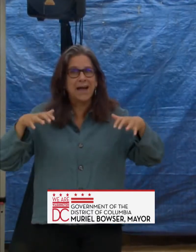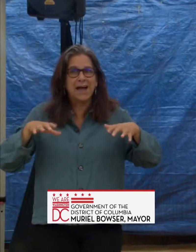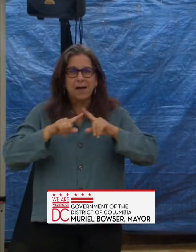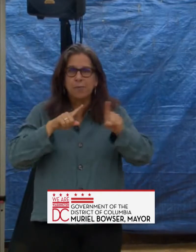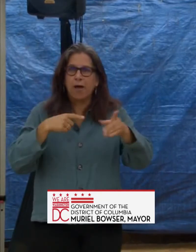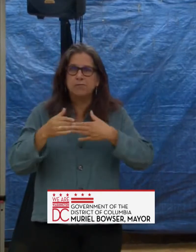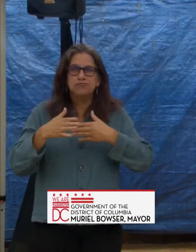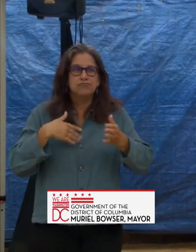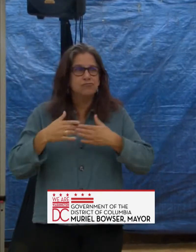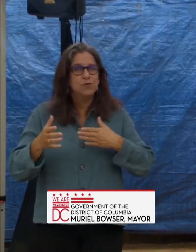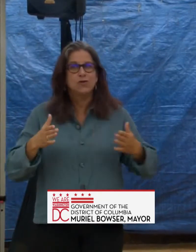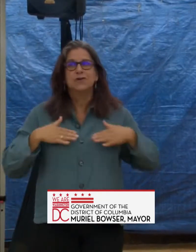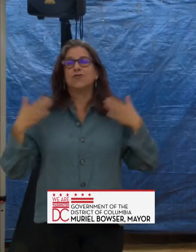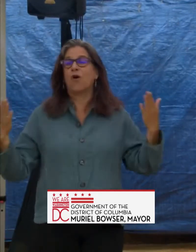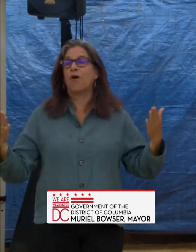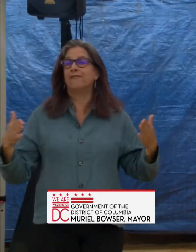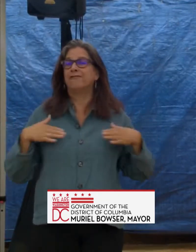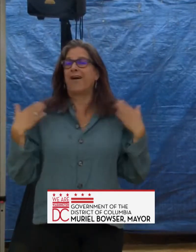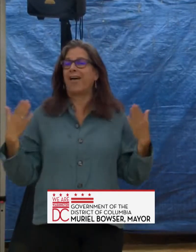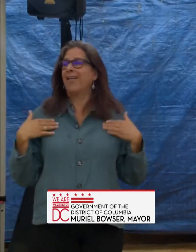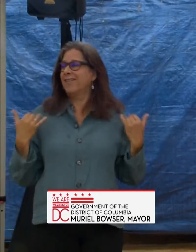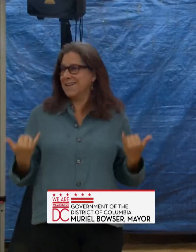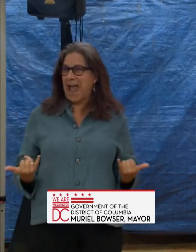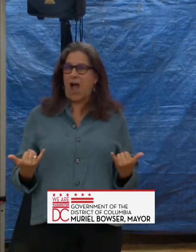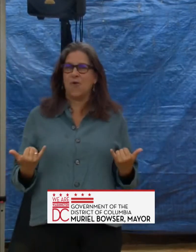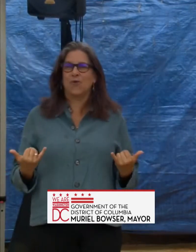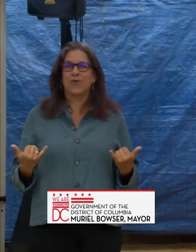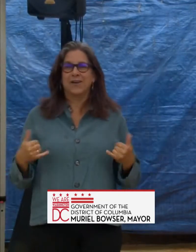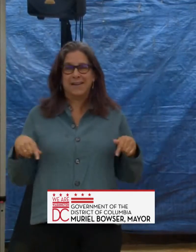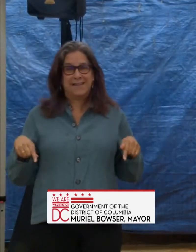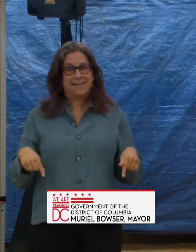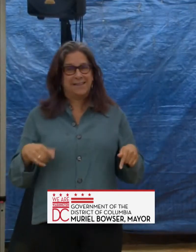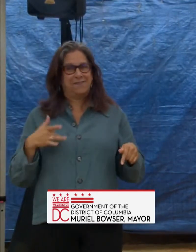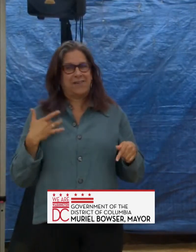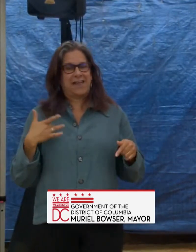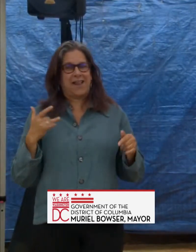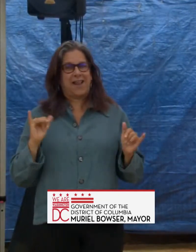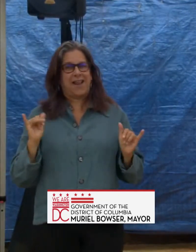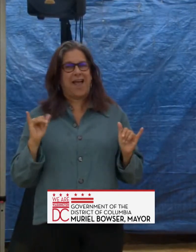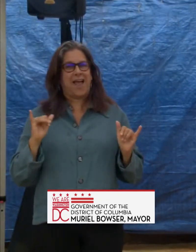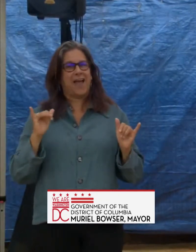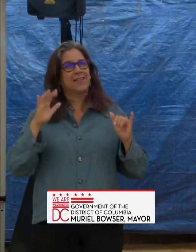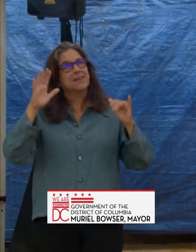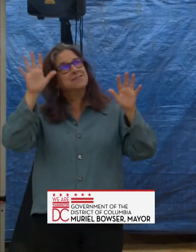I THINK THAT THESE ARE TEARS OF JOY FALLING FROM THE SKY.